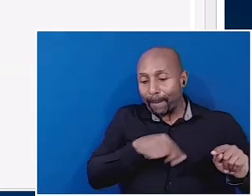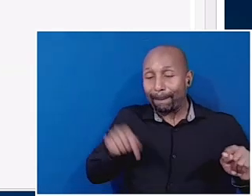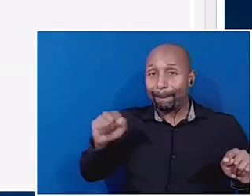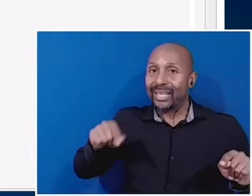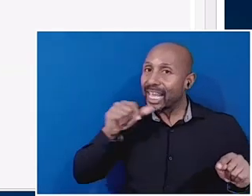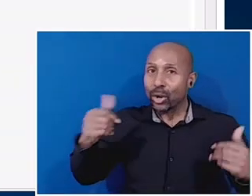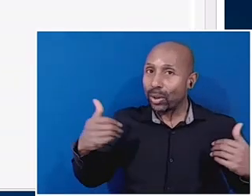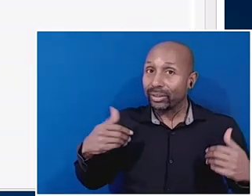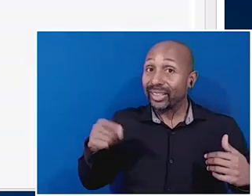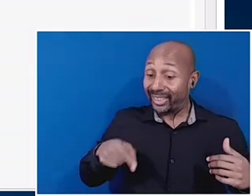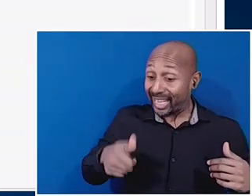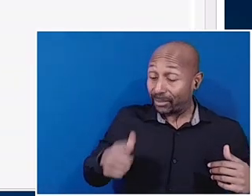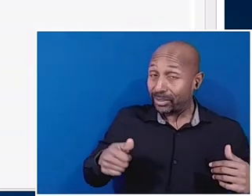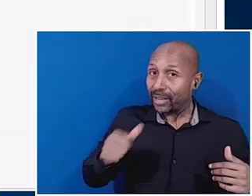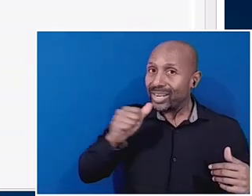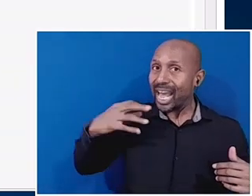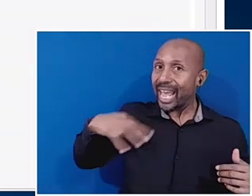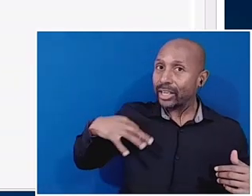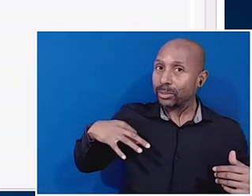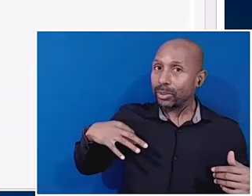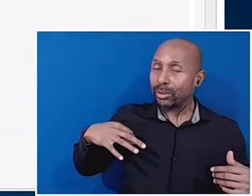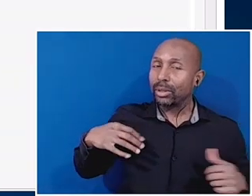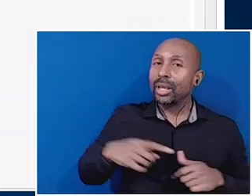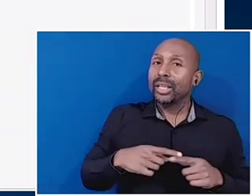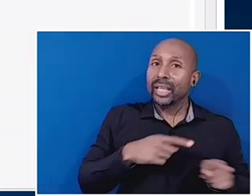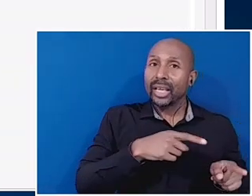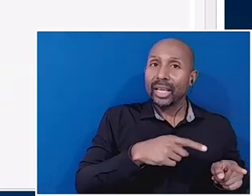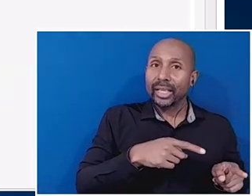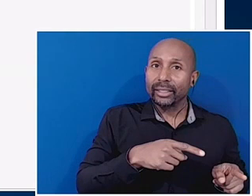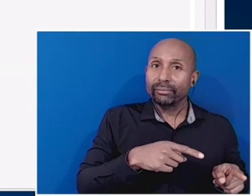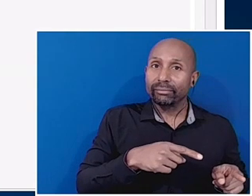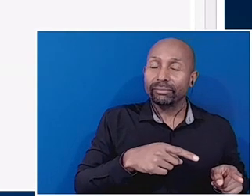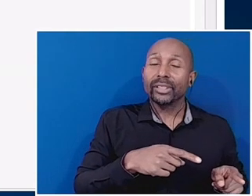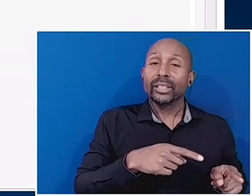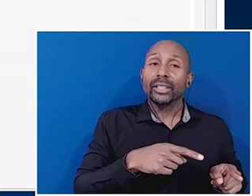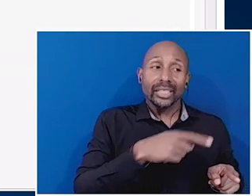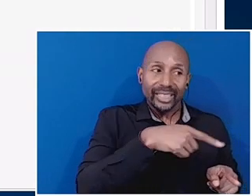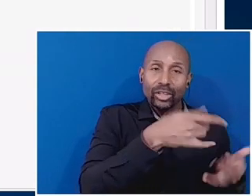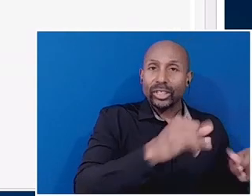the institution is going to be held responsible for this.